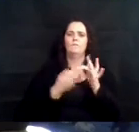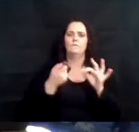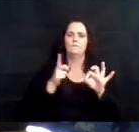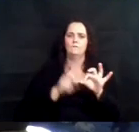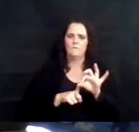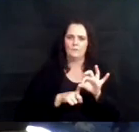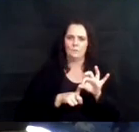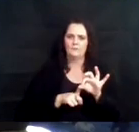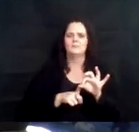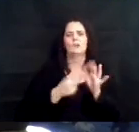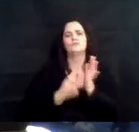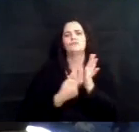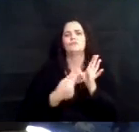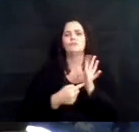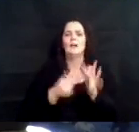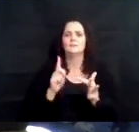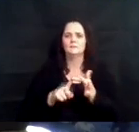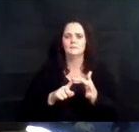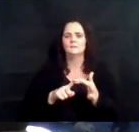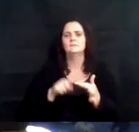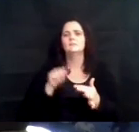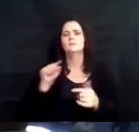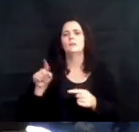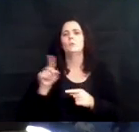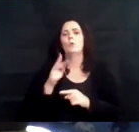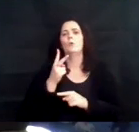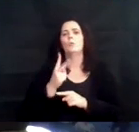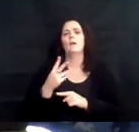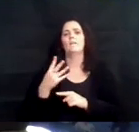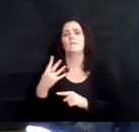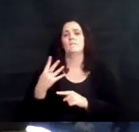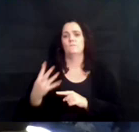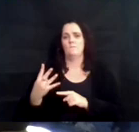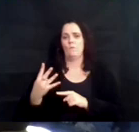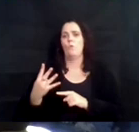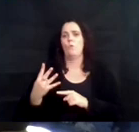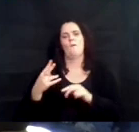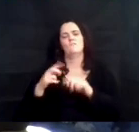that was set at 24 and films remained at 24 frames per second for decades and decades.